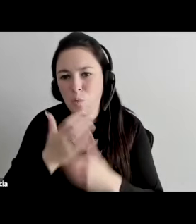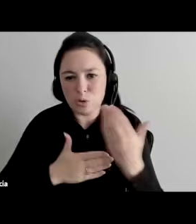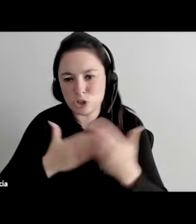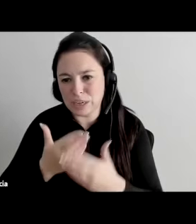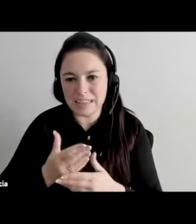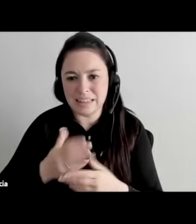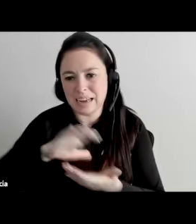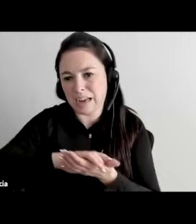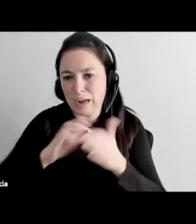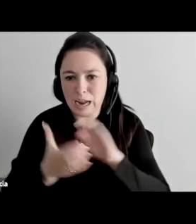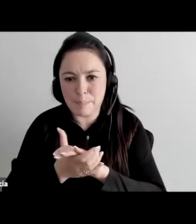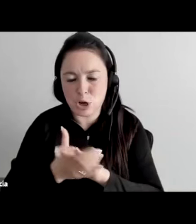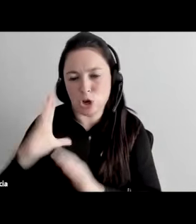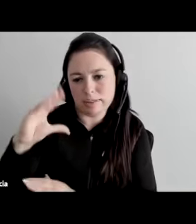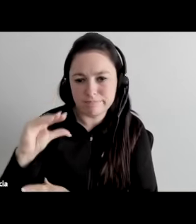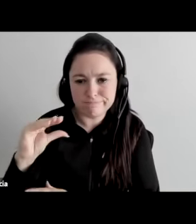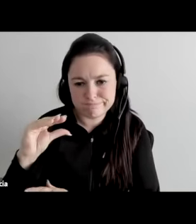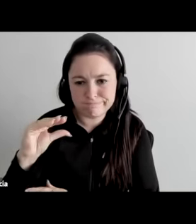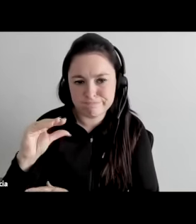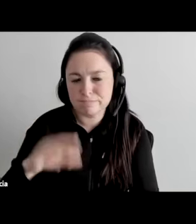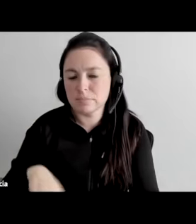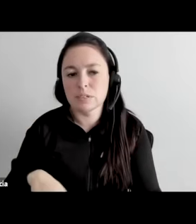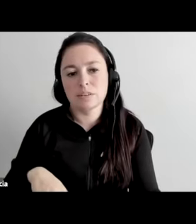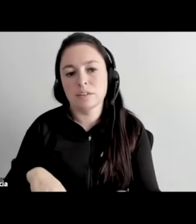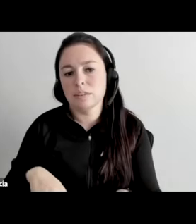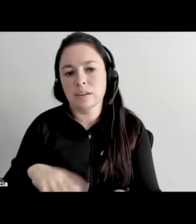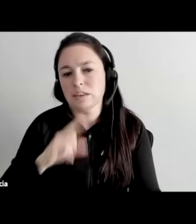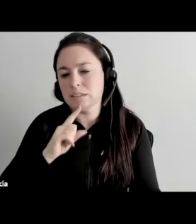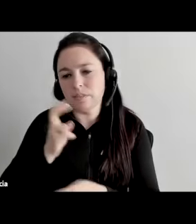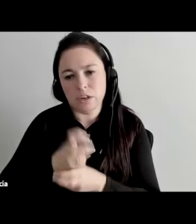Hand expressions for colostr were very difficult as well.